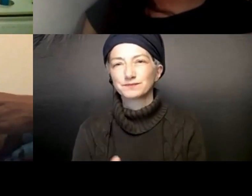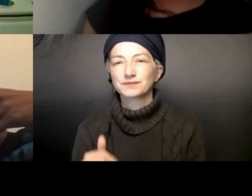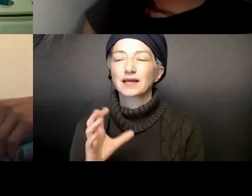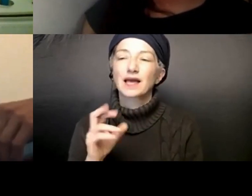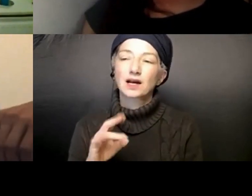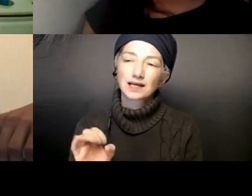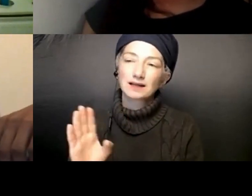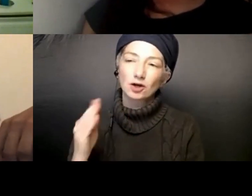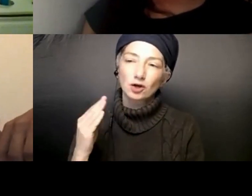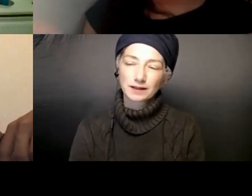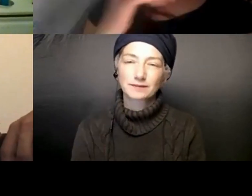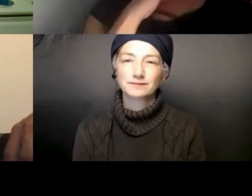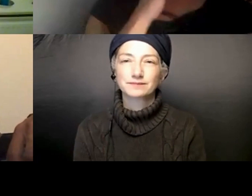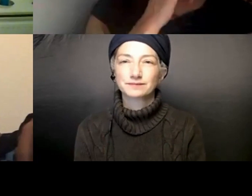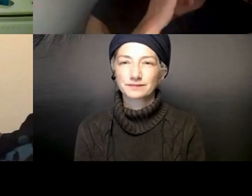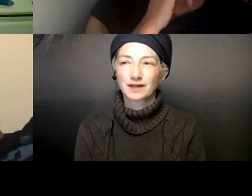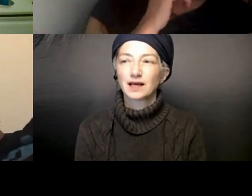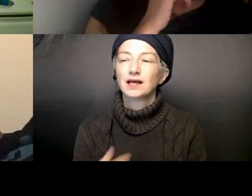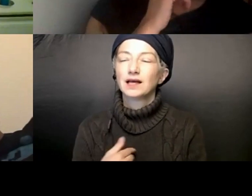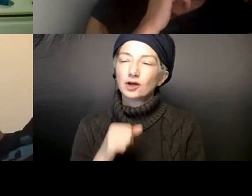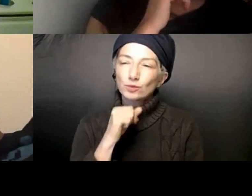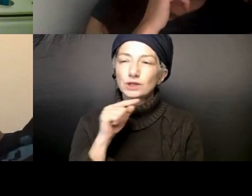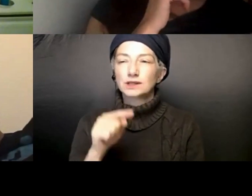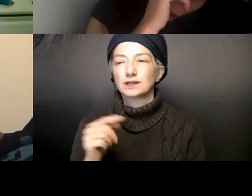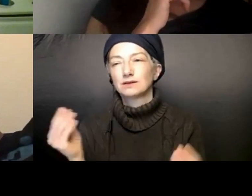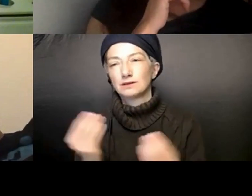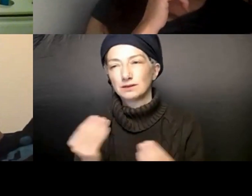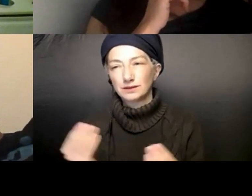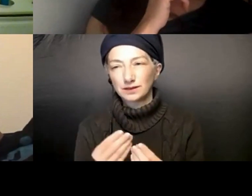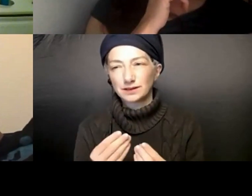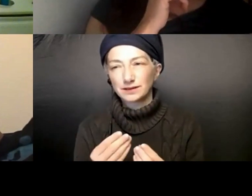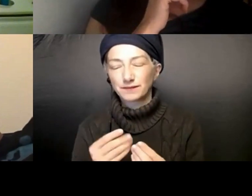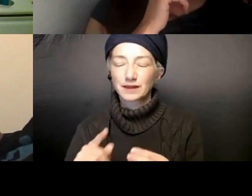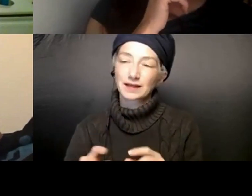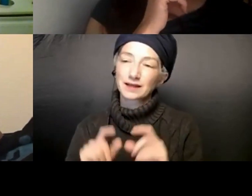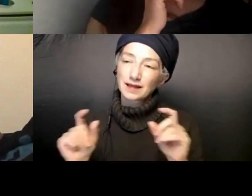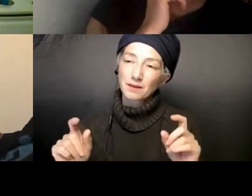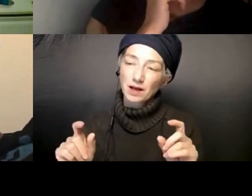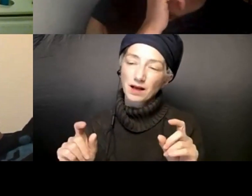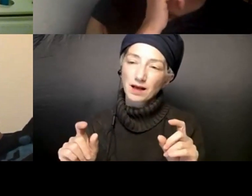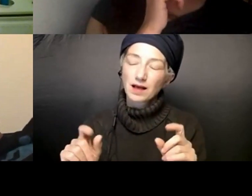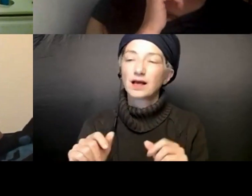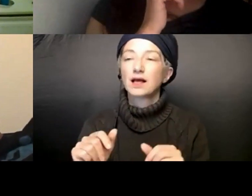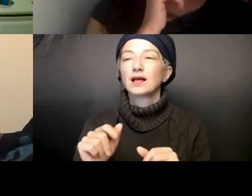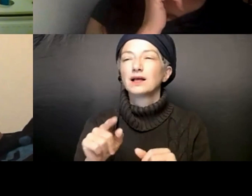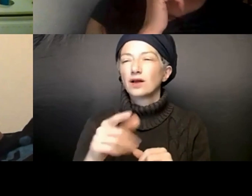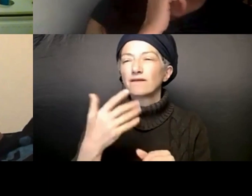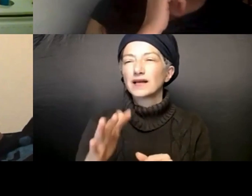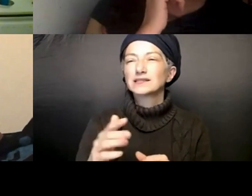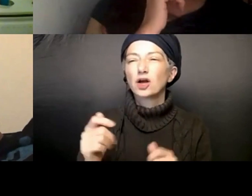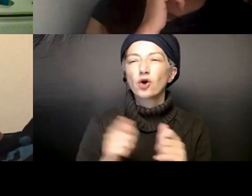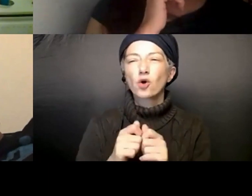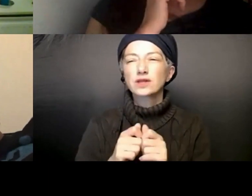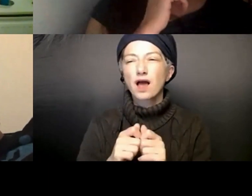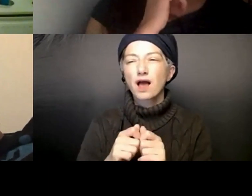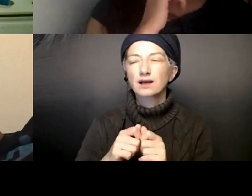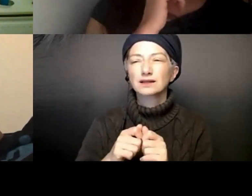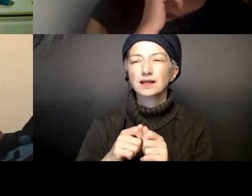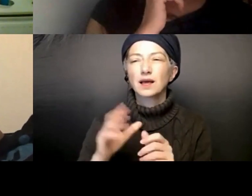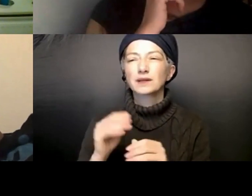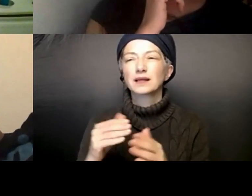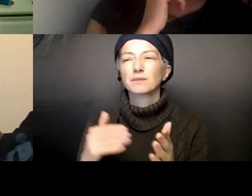"Loving the conversation. On the topic of people contacting us for contacts with disabled performers.